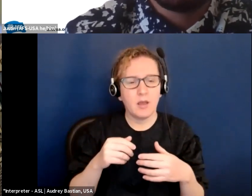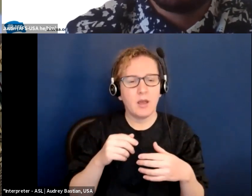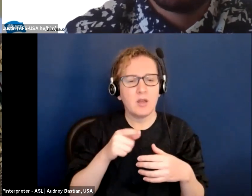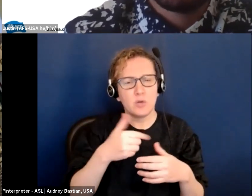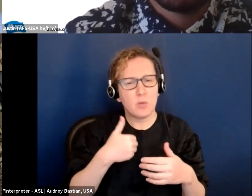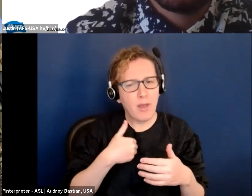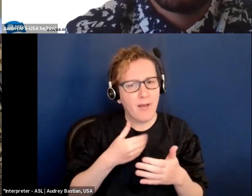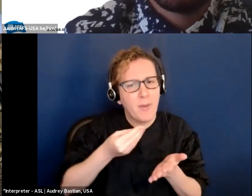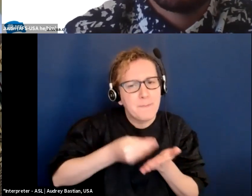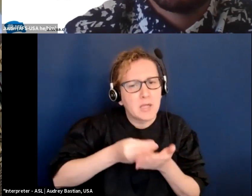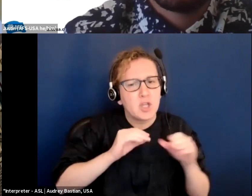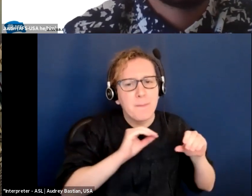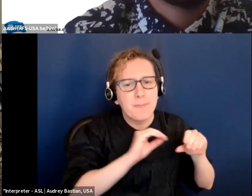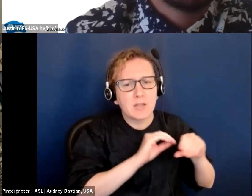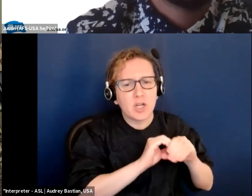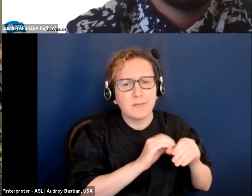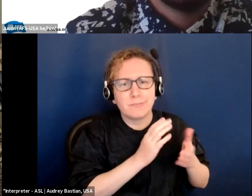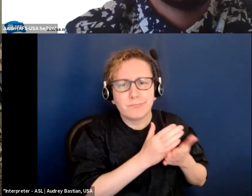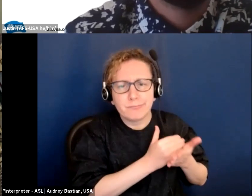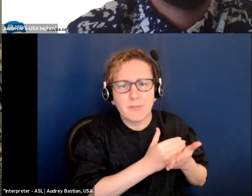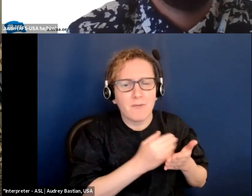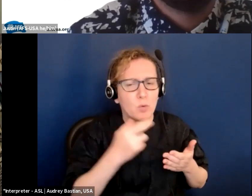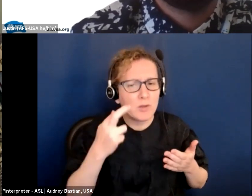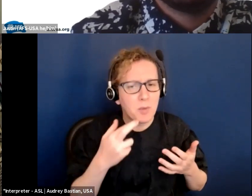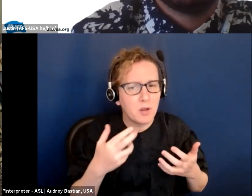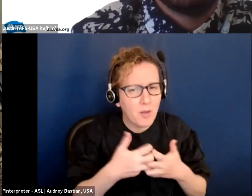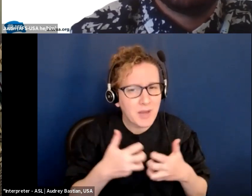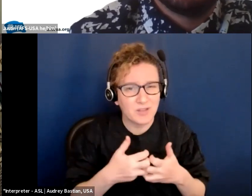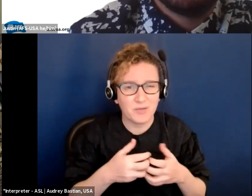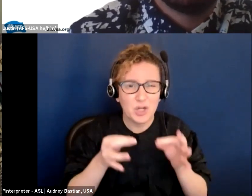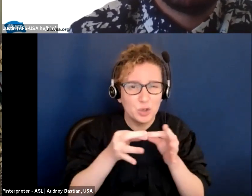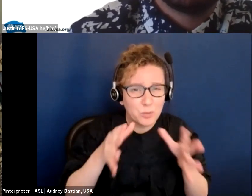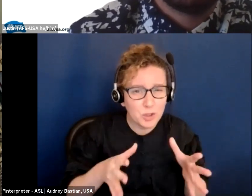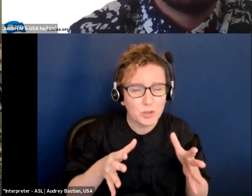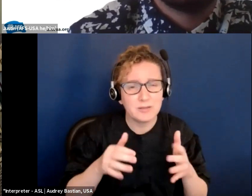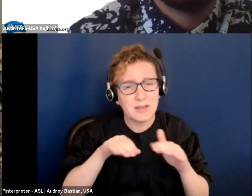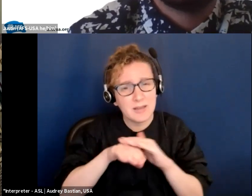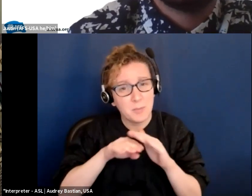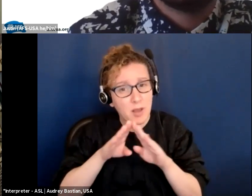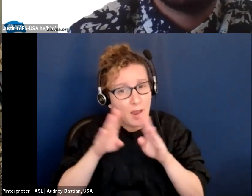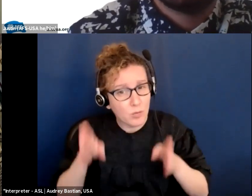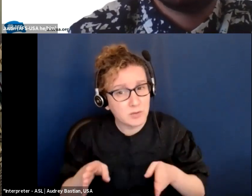reasonable accommodations like interpreters or accessible housing? Also, your take on